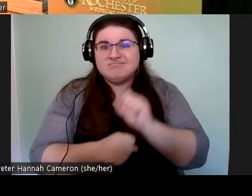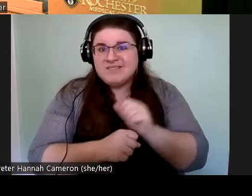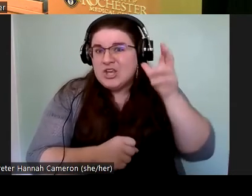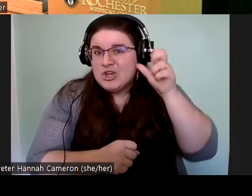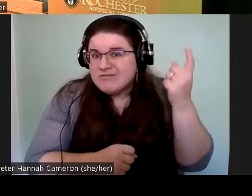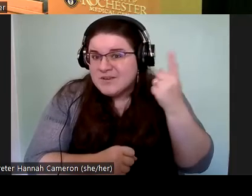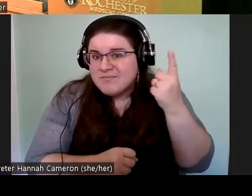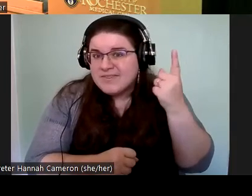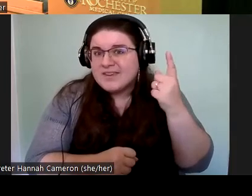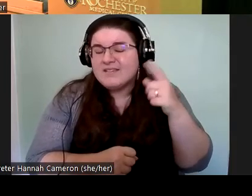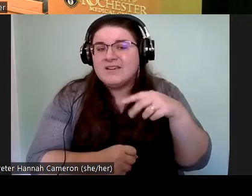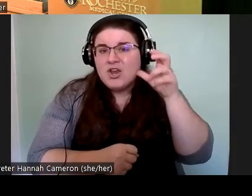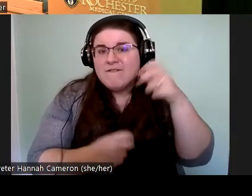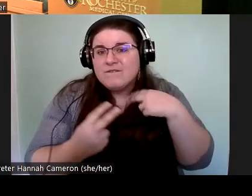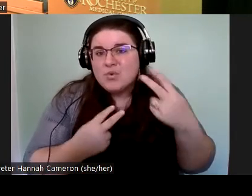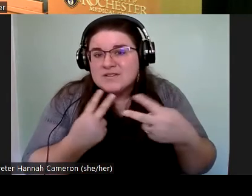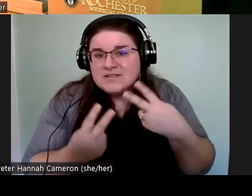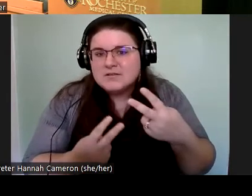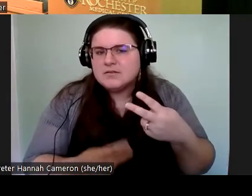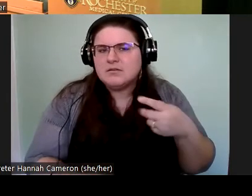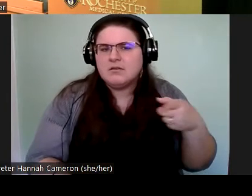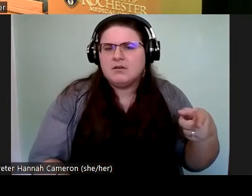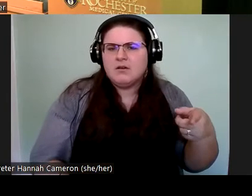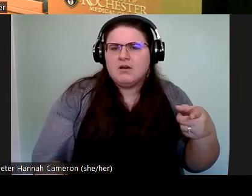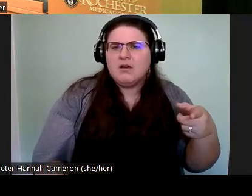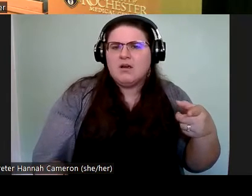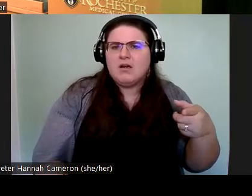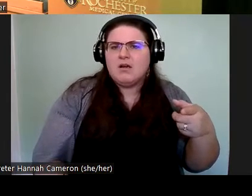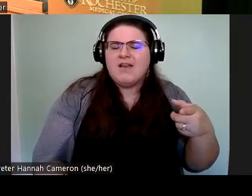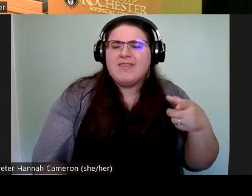they don't know they don't know not to tell the person your delusional thought is wrong they don't